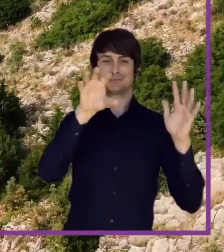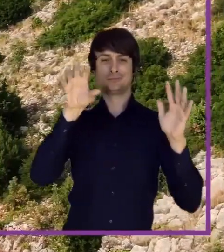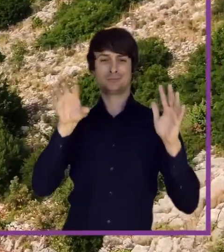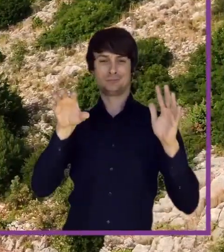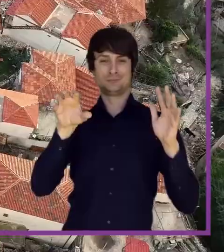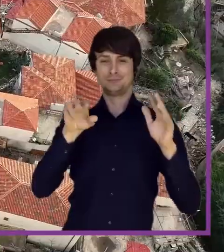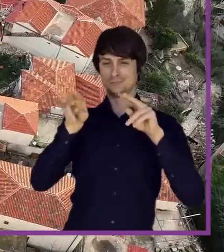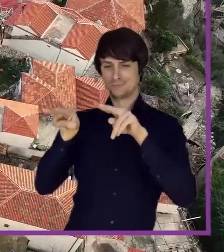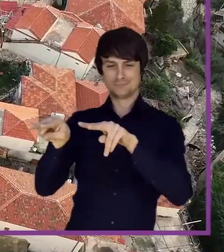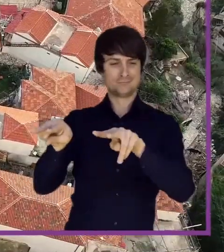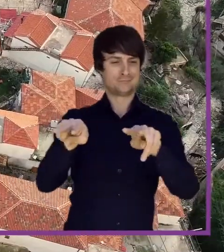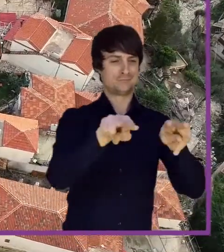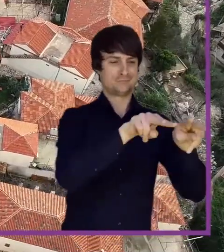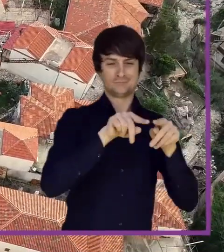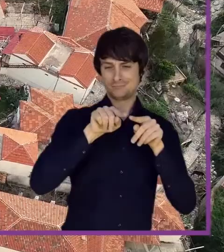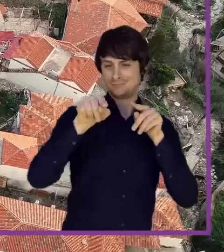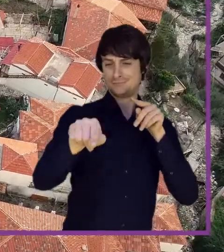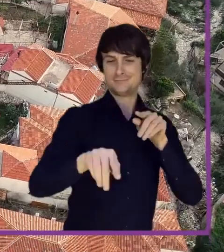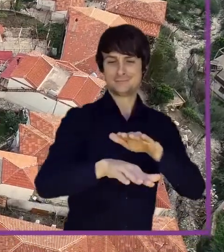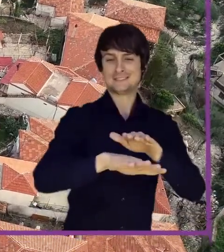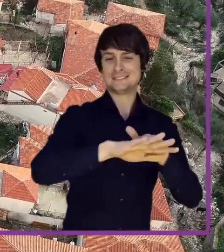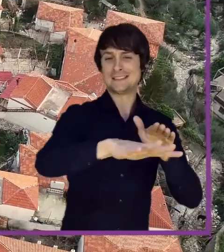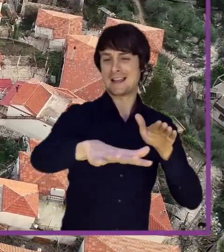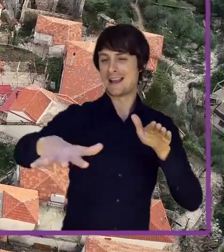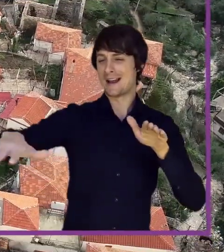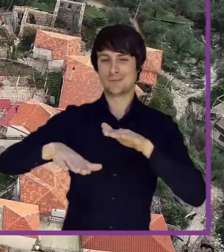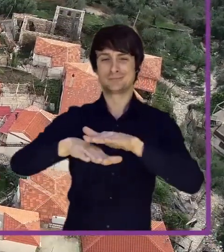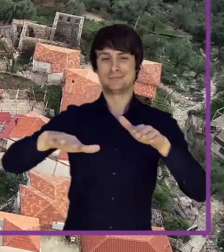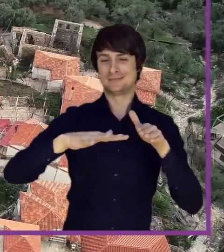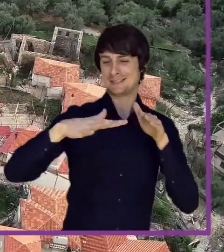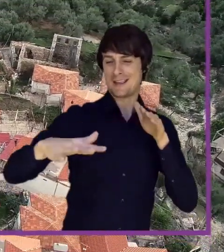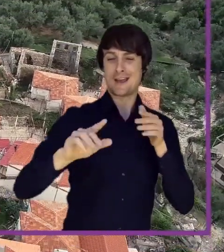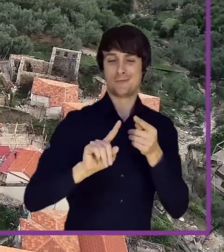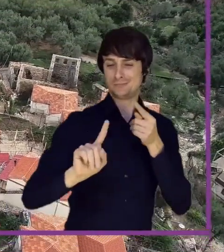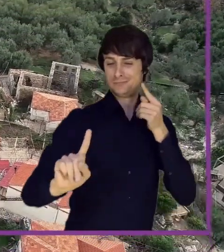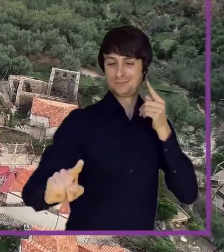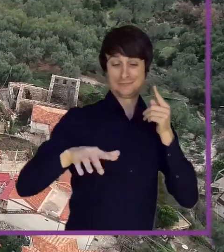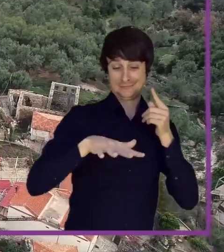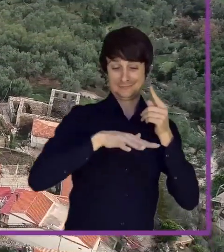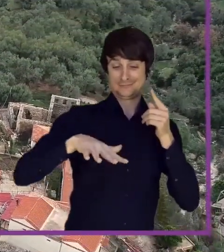Positioned slightly away from the sea, it is separated from it by a plateau filled with